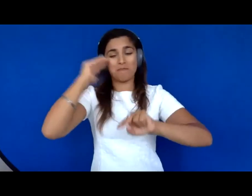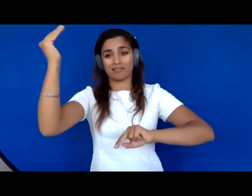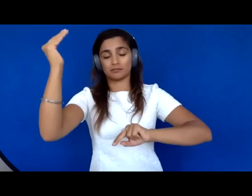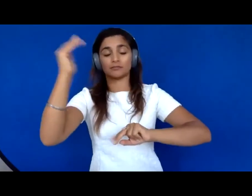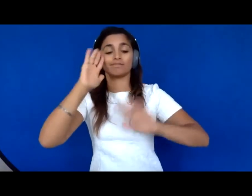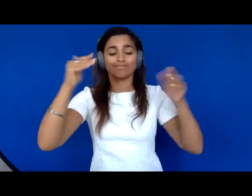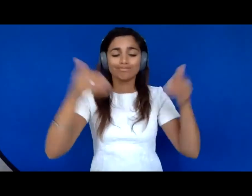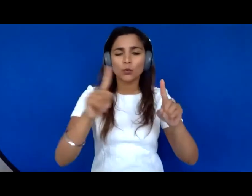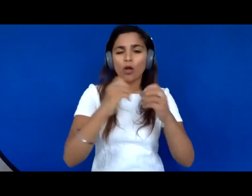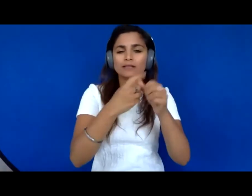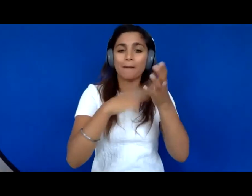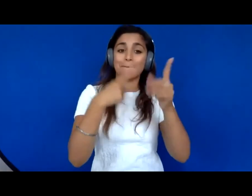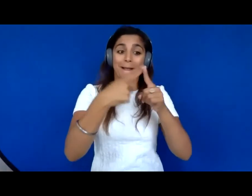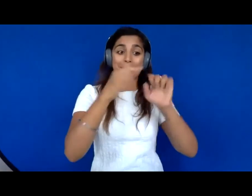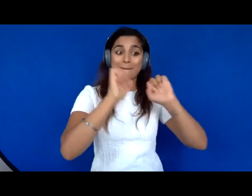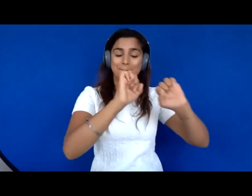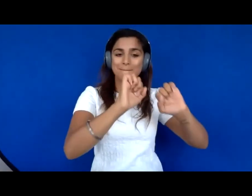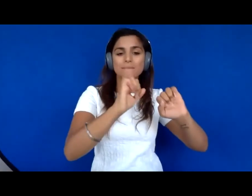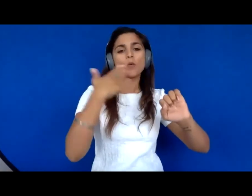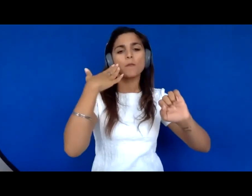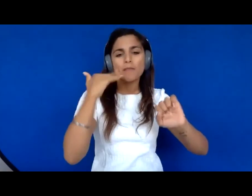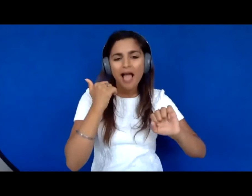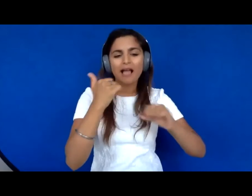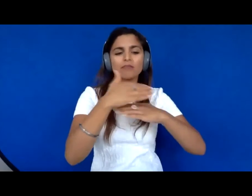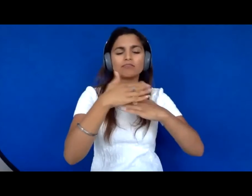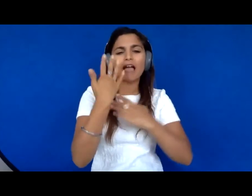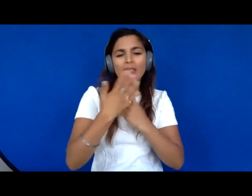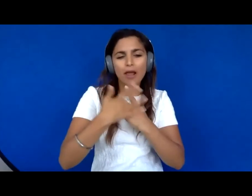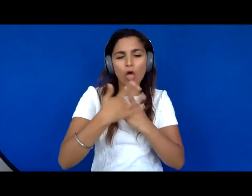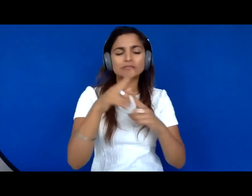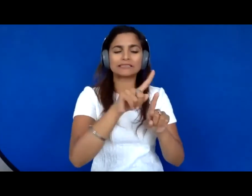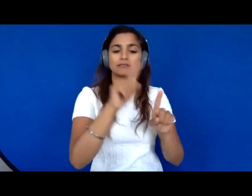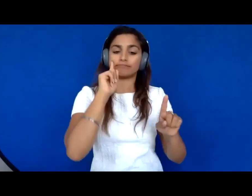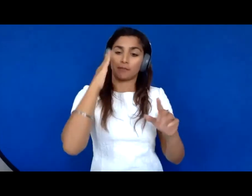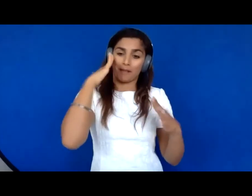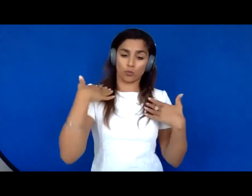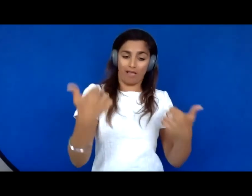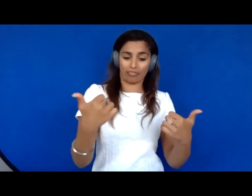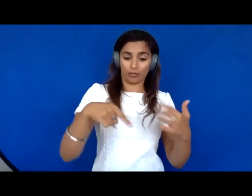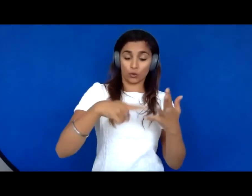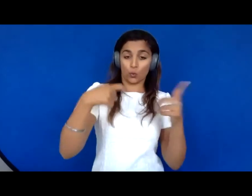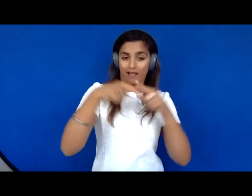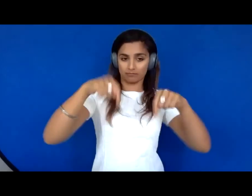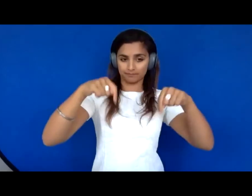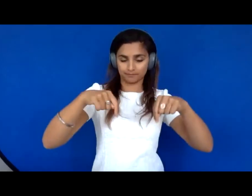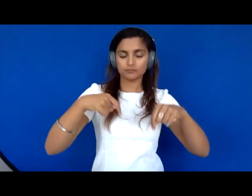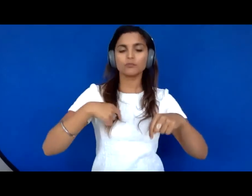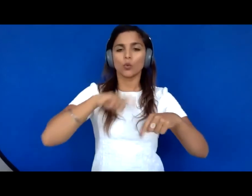health in the UK so just to intends please feel free to tweet using the